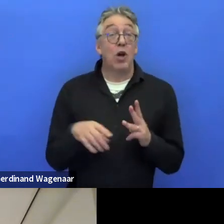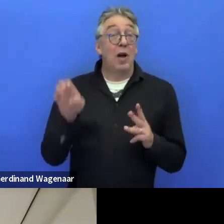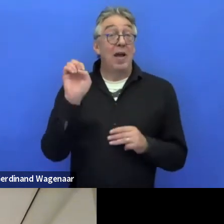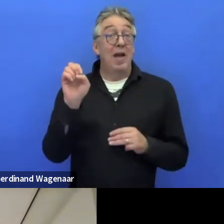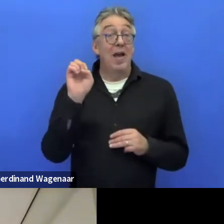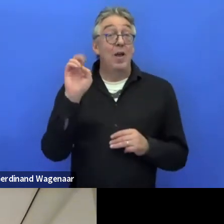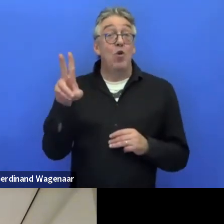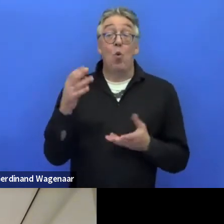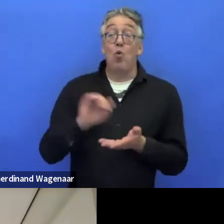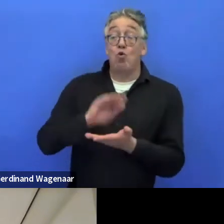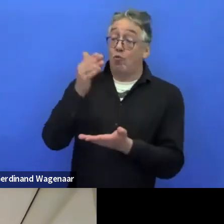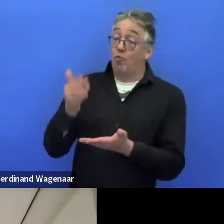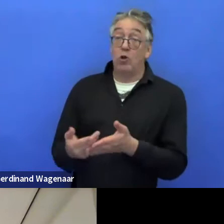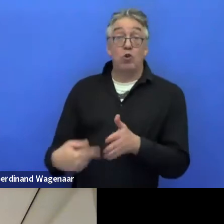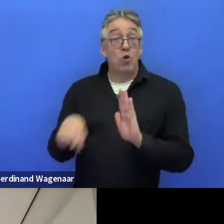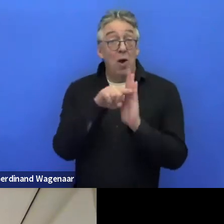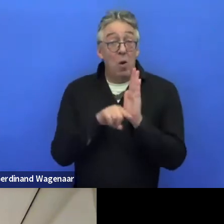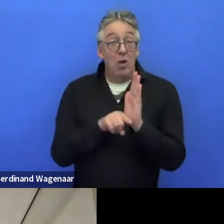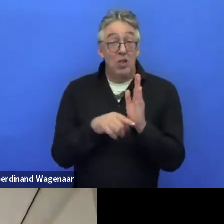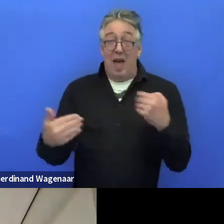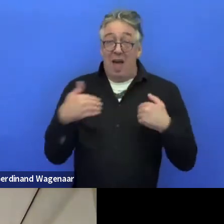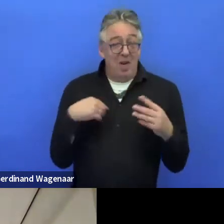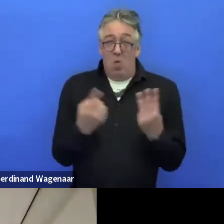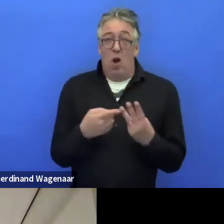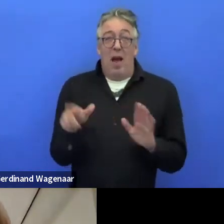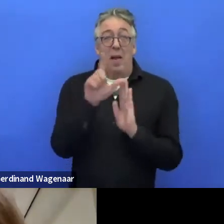That is a strong legal basis behind our complaint.